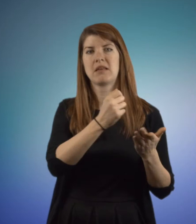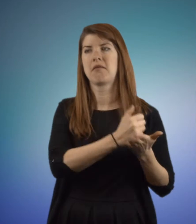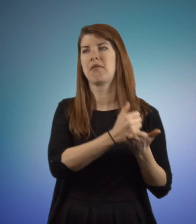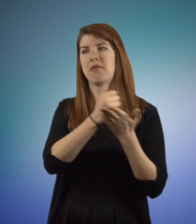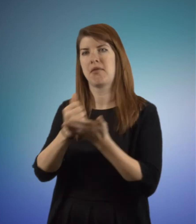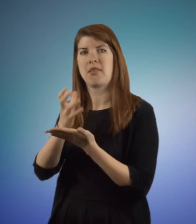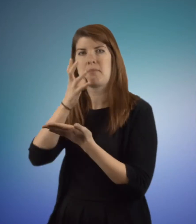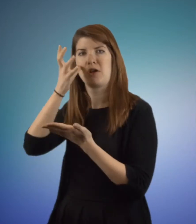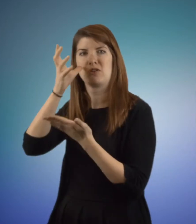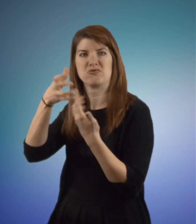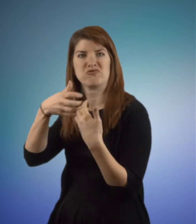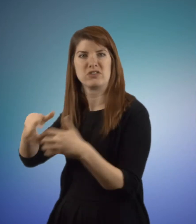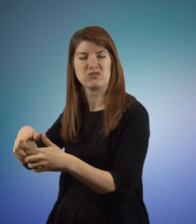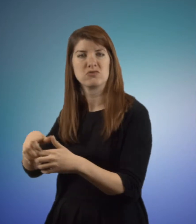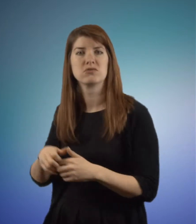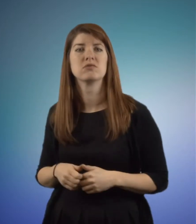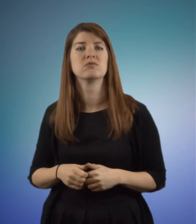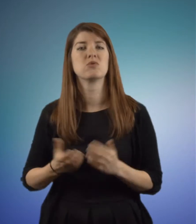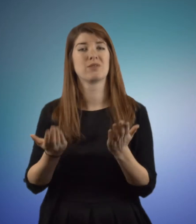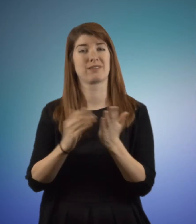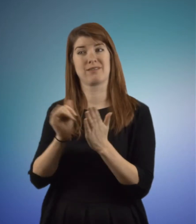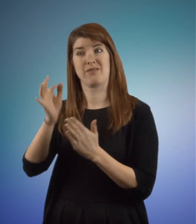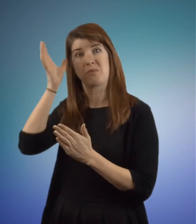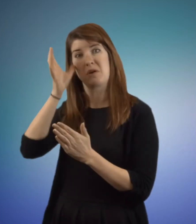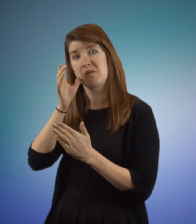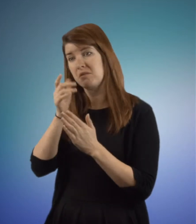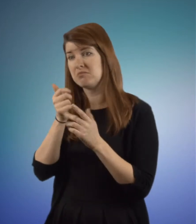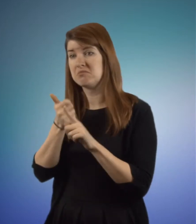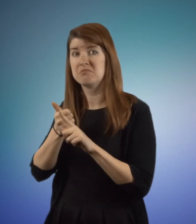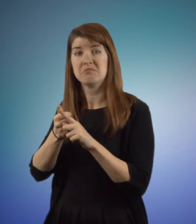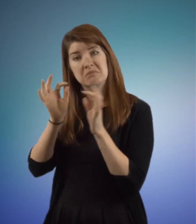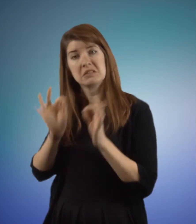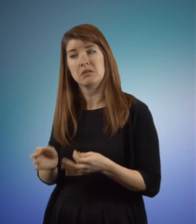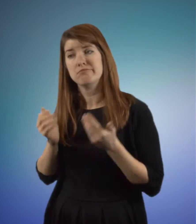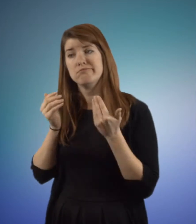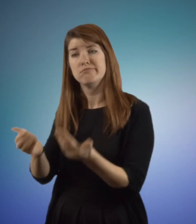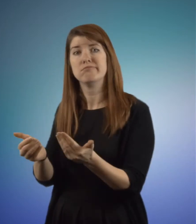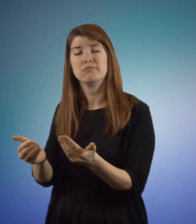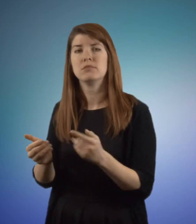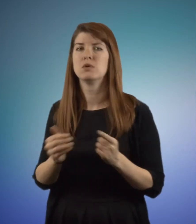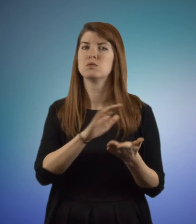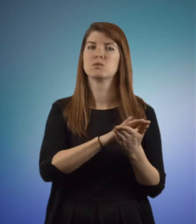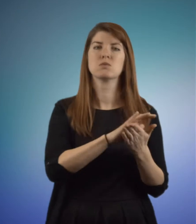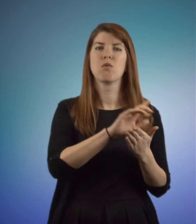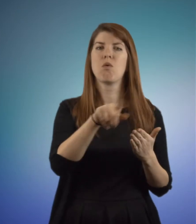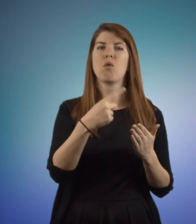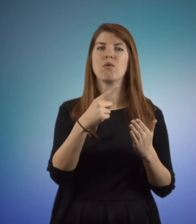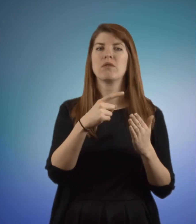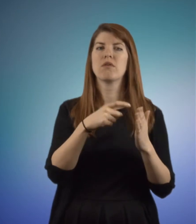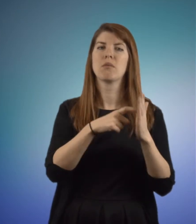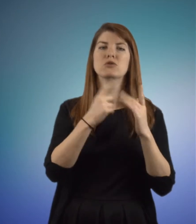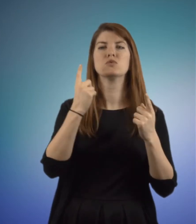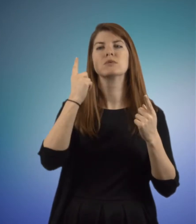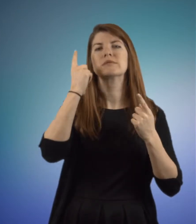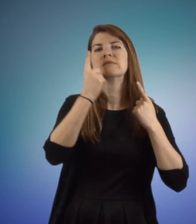So, again, if it's independently done by the parent, the school is only obligated to consider the results of that evaluation.